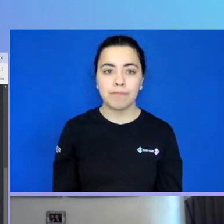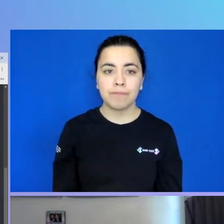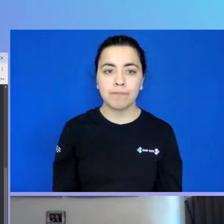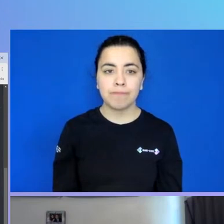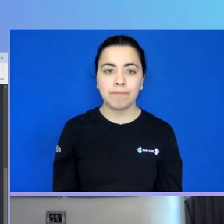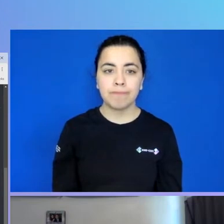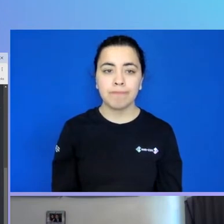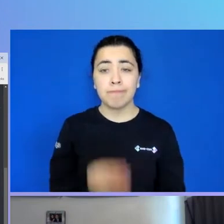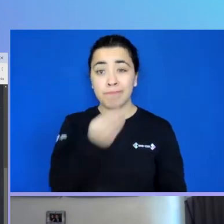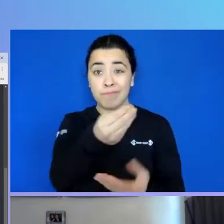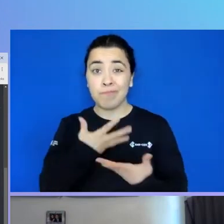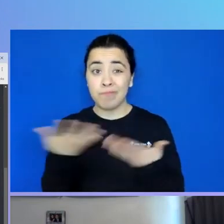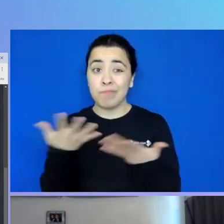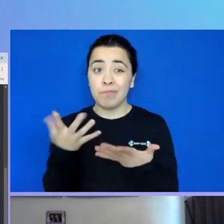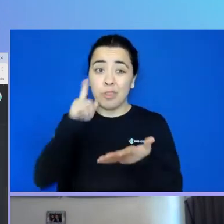linting has failed and let's look at the details of this